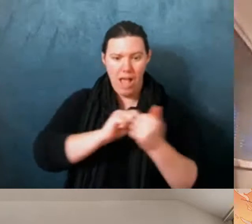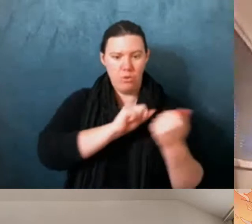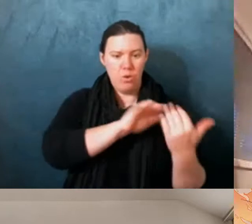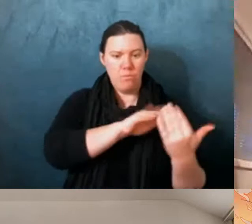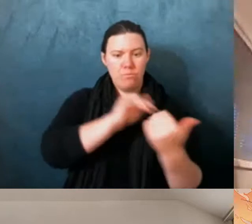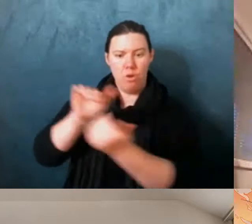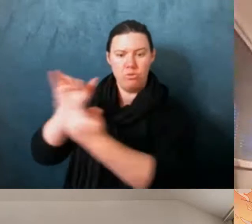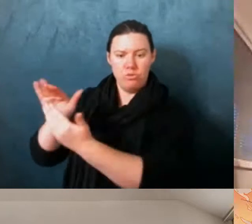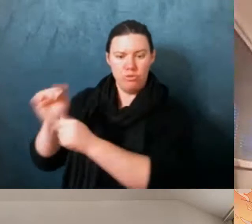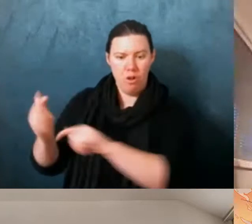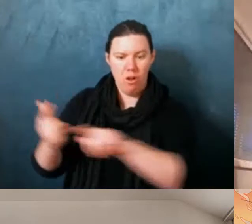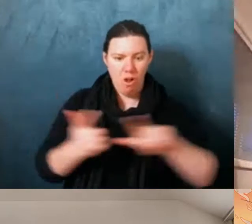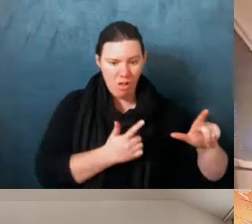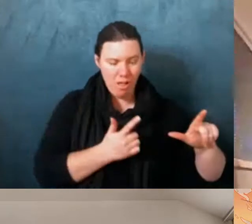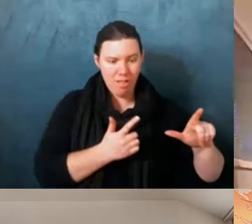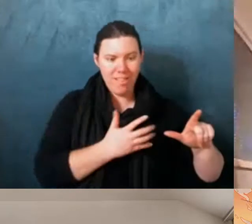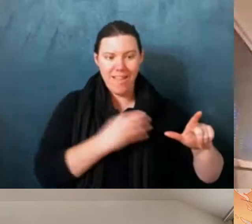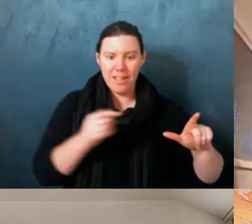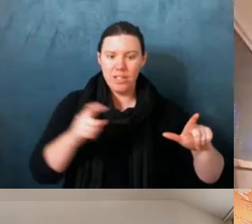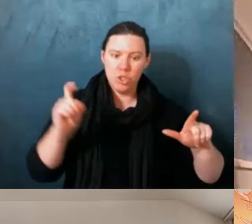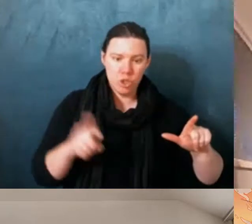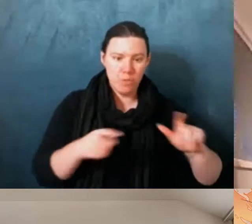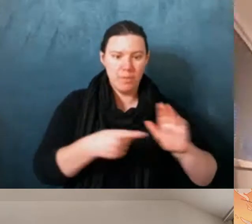and should be required by each state.